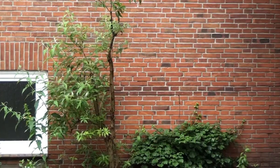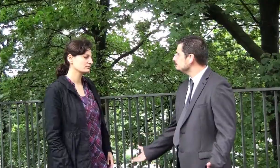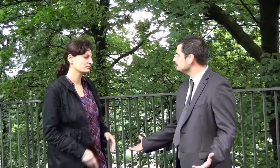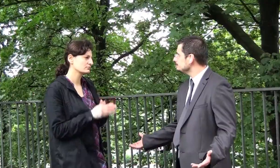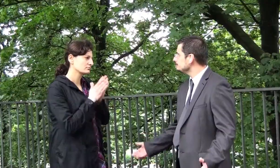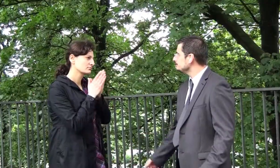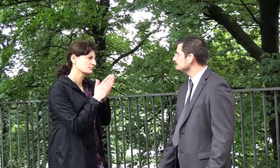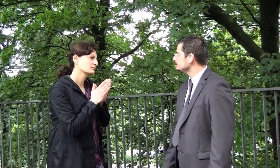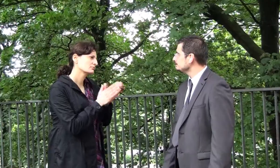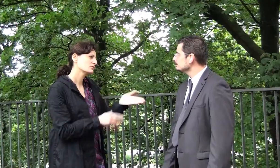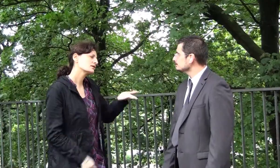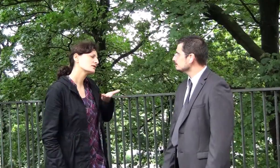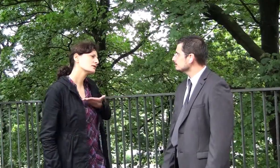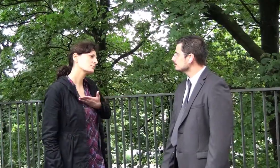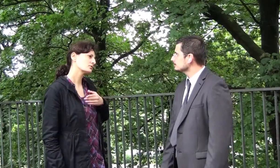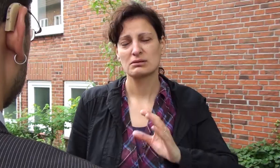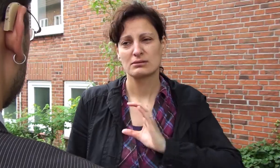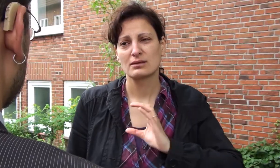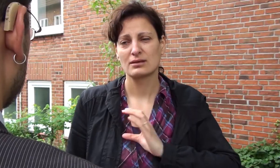What? - Please give me another chance?